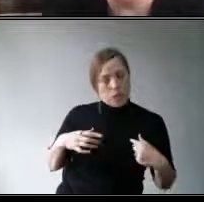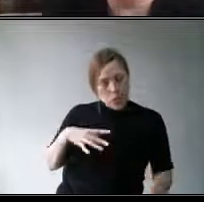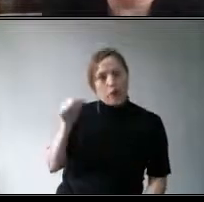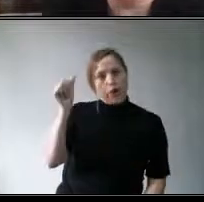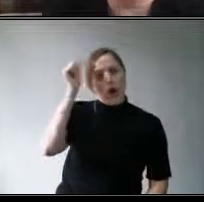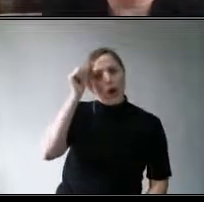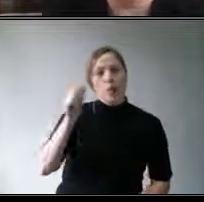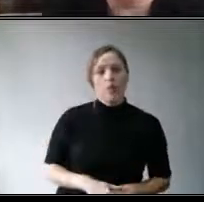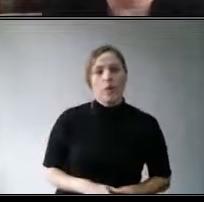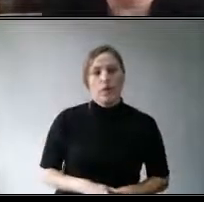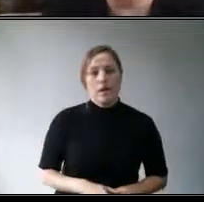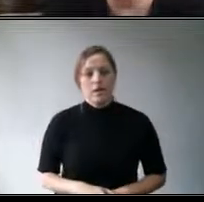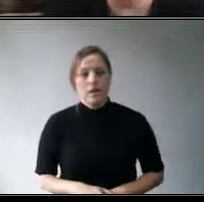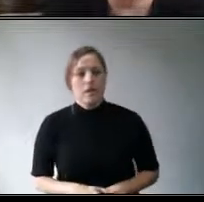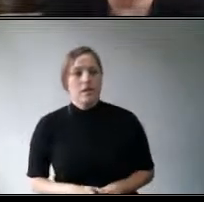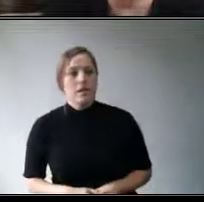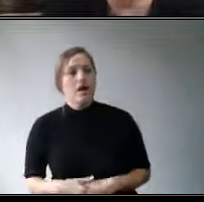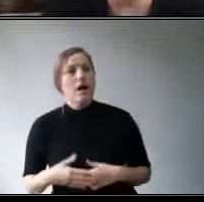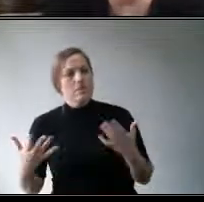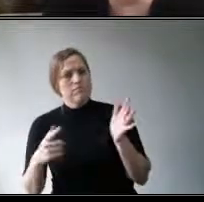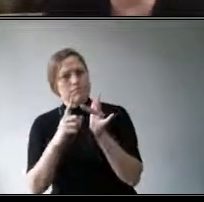yeah i would back that up and just be um open